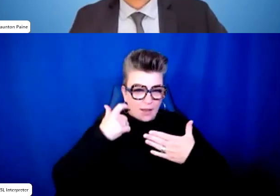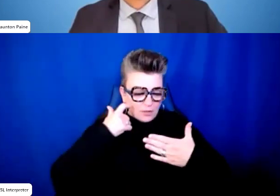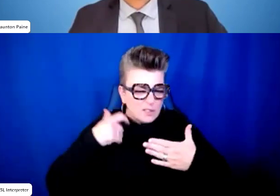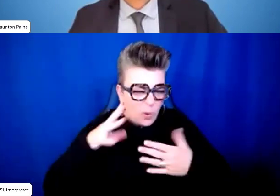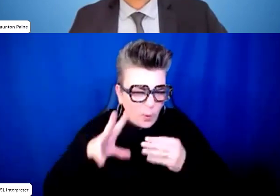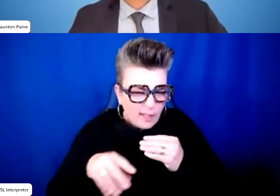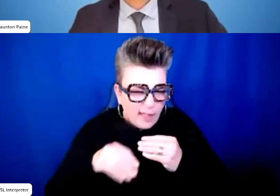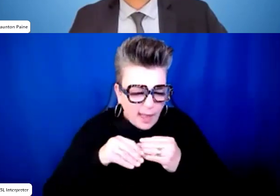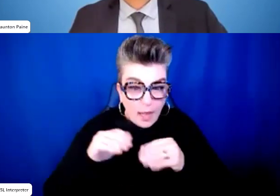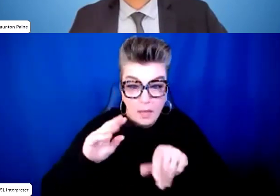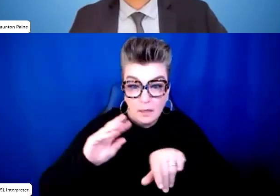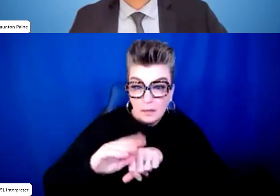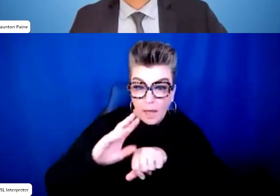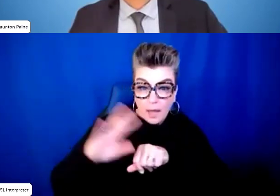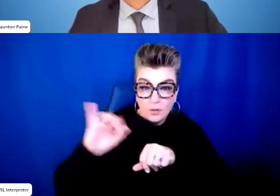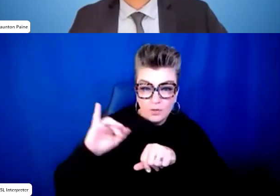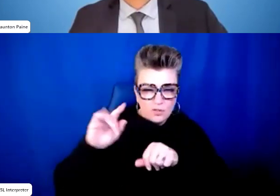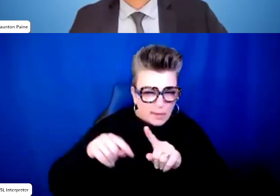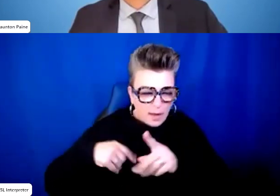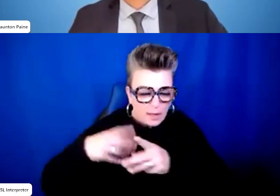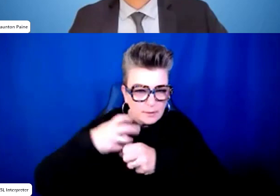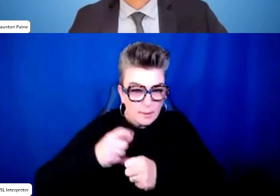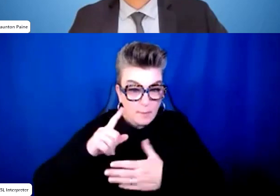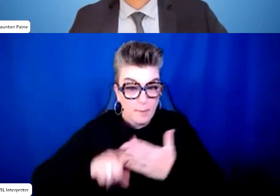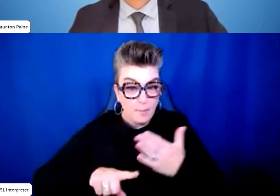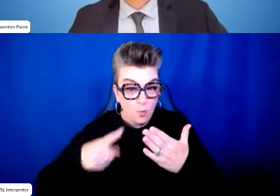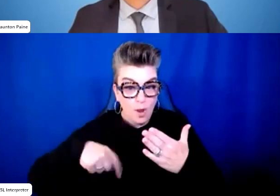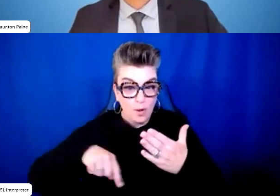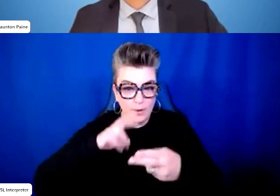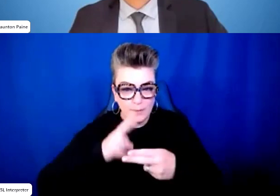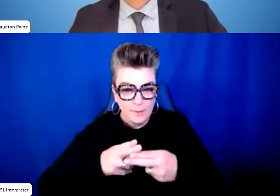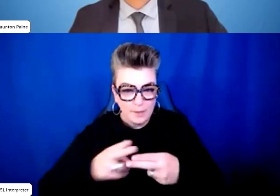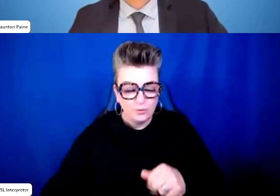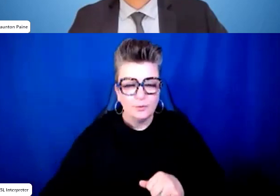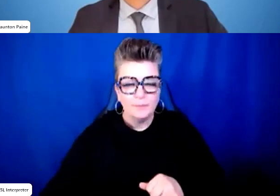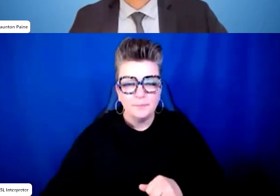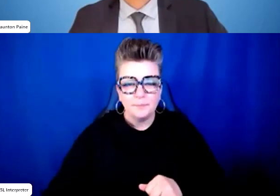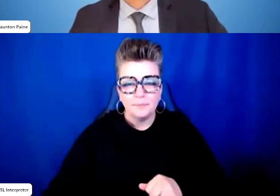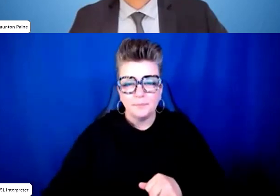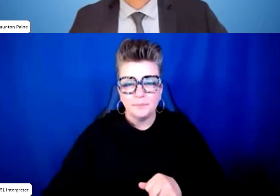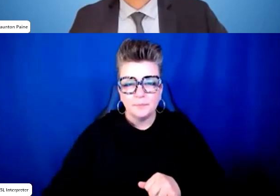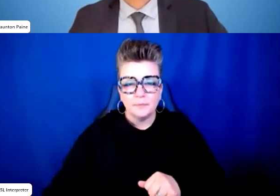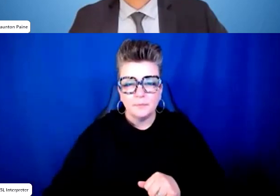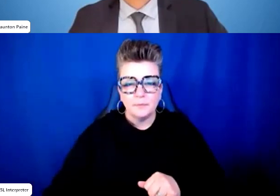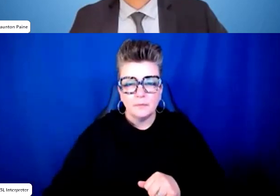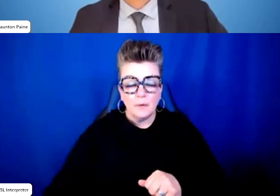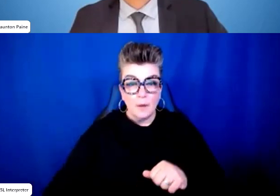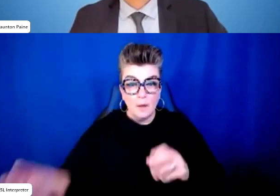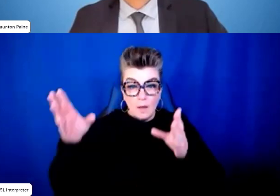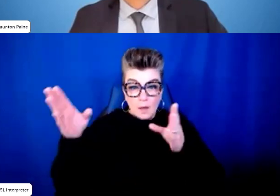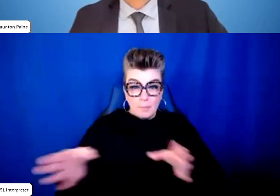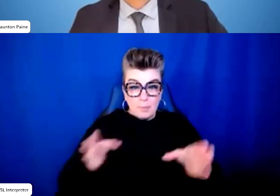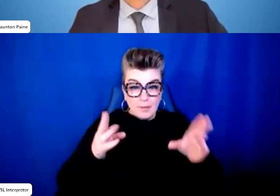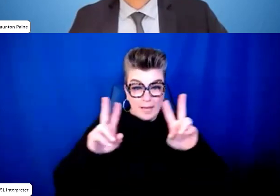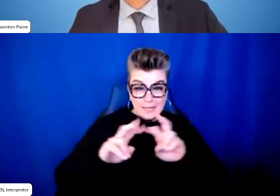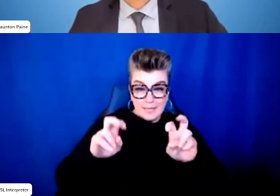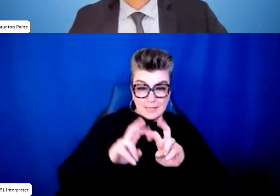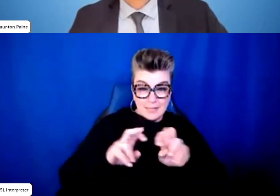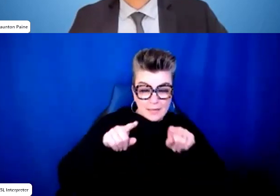but I can, you know, sum up what we've said in there. And that is that the plans are assessed by NIH program staff but not peer reviewers.